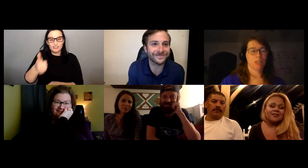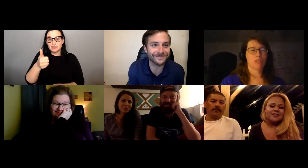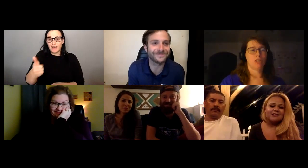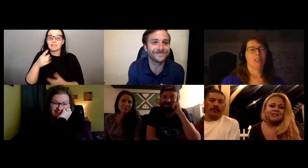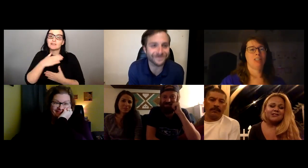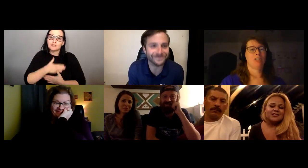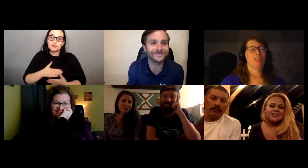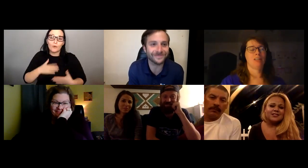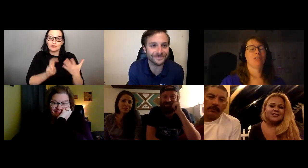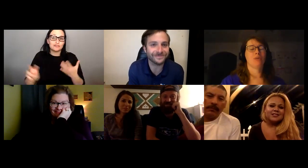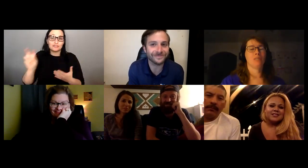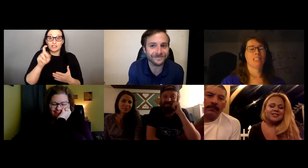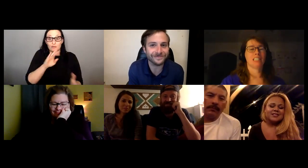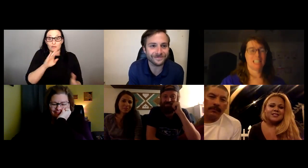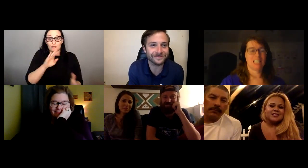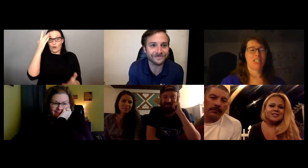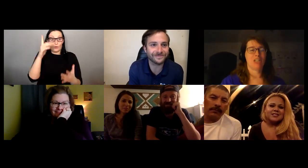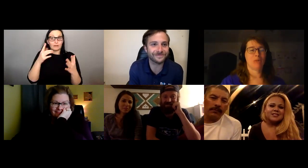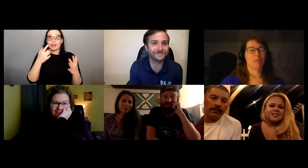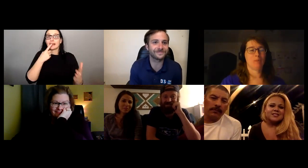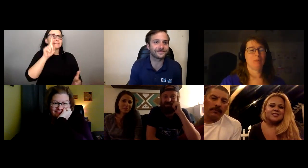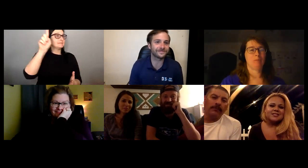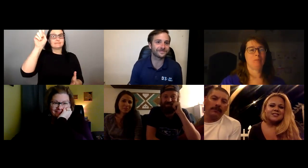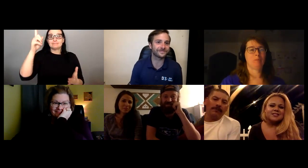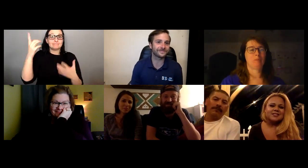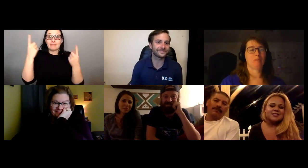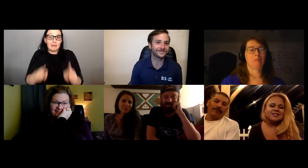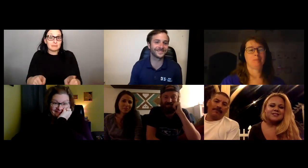journey because you never know where it's going to take you